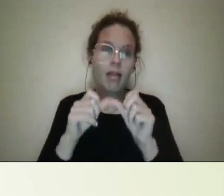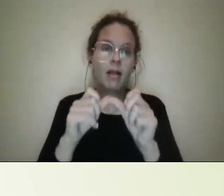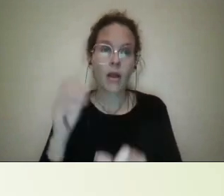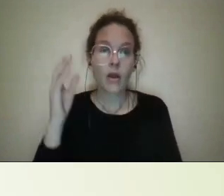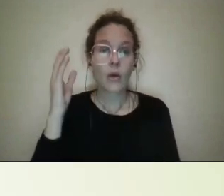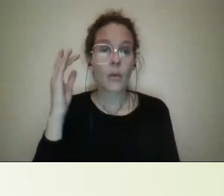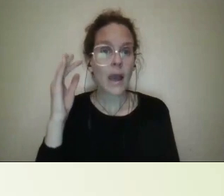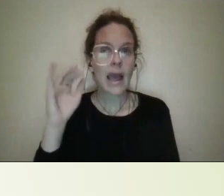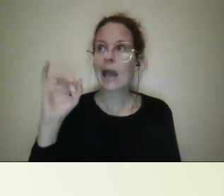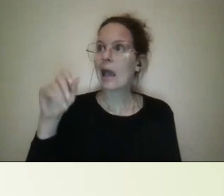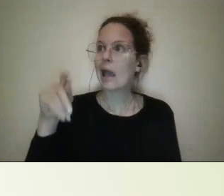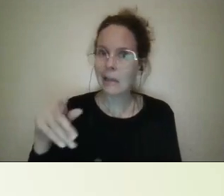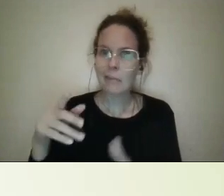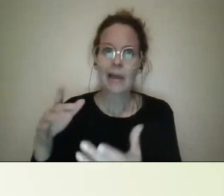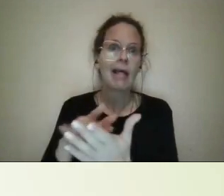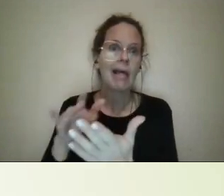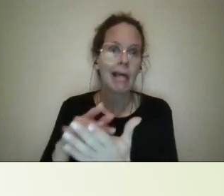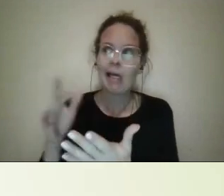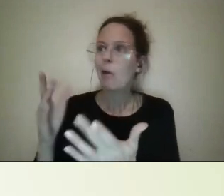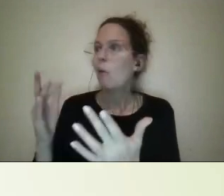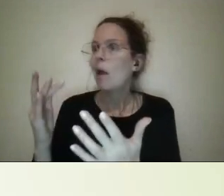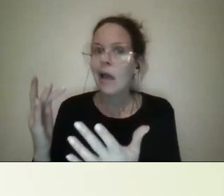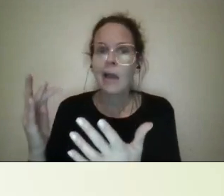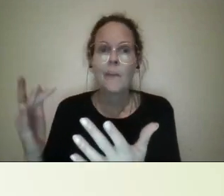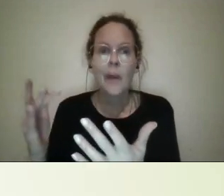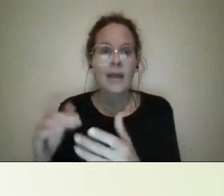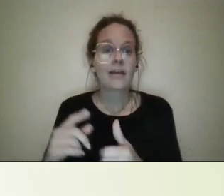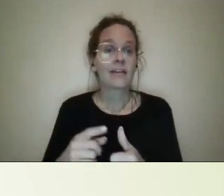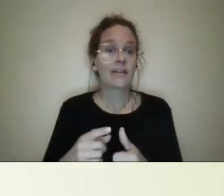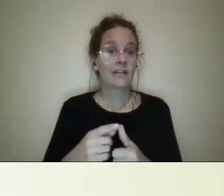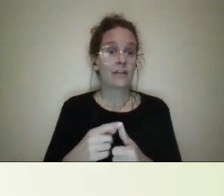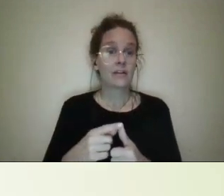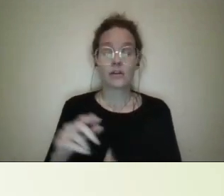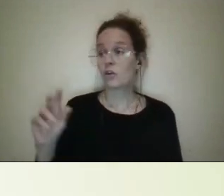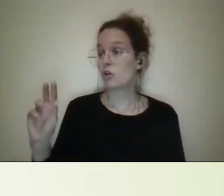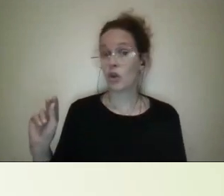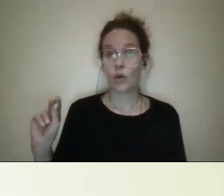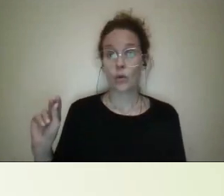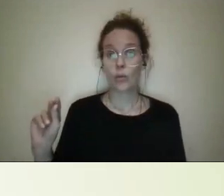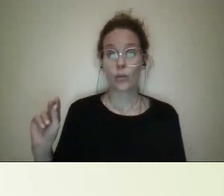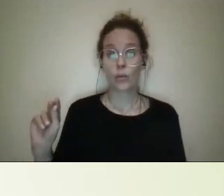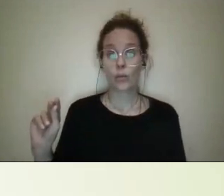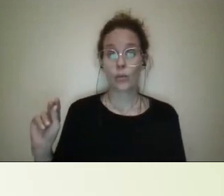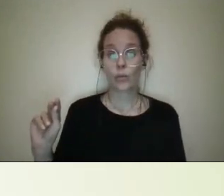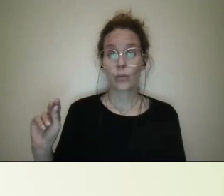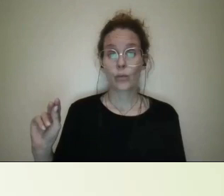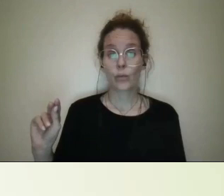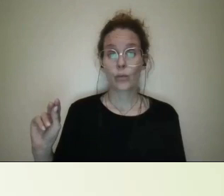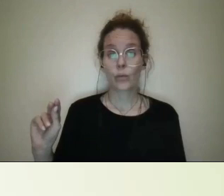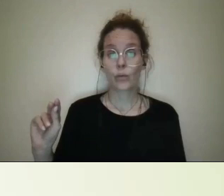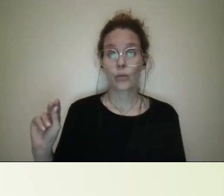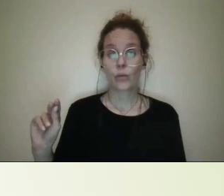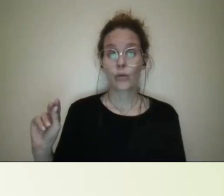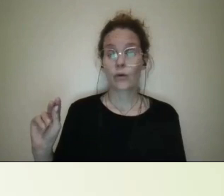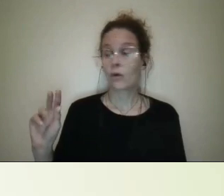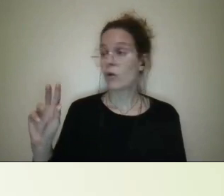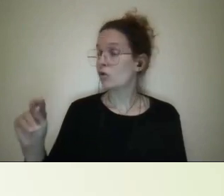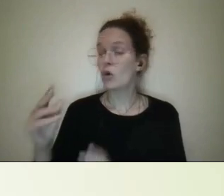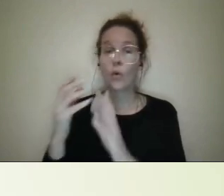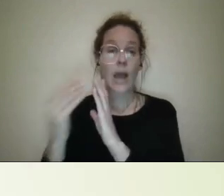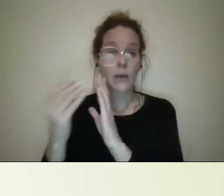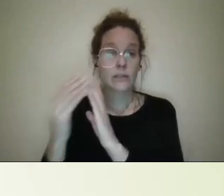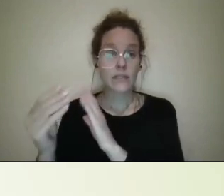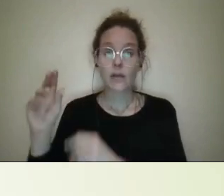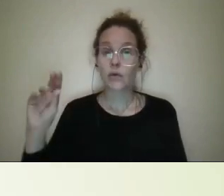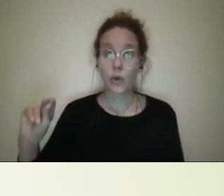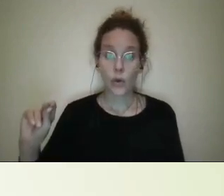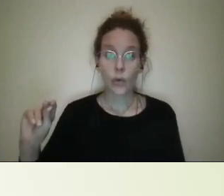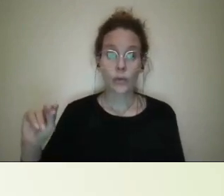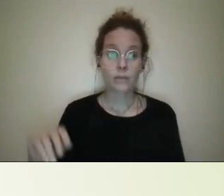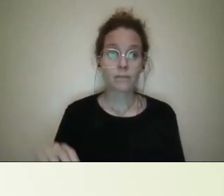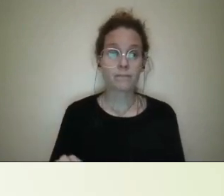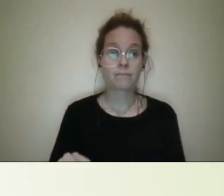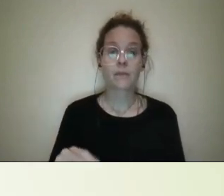of that, you've lost them at the first word of "no." "No outside play because dah dah dah dah